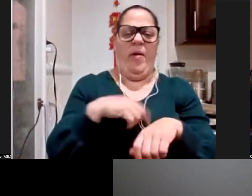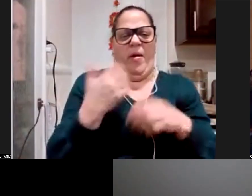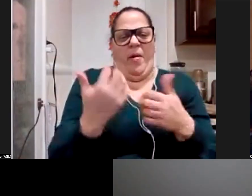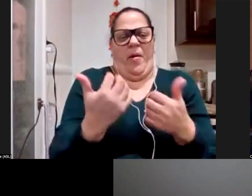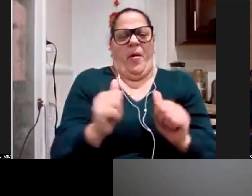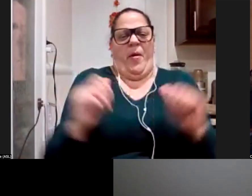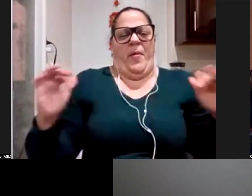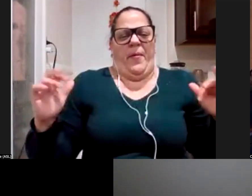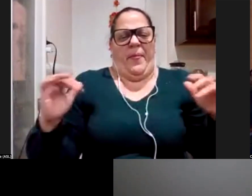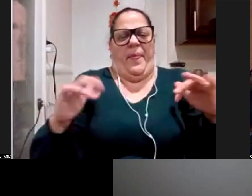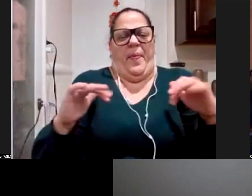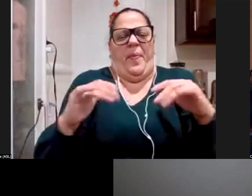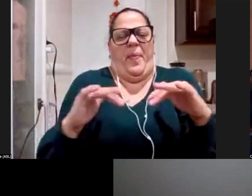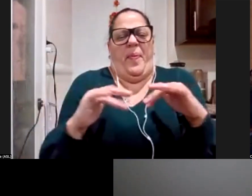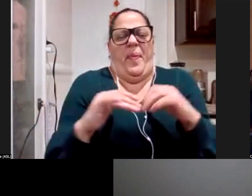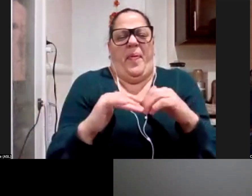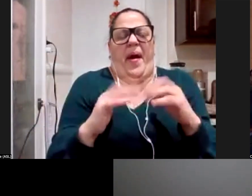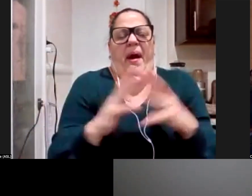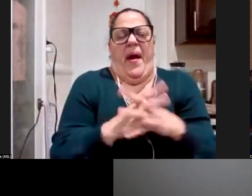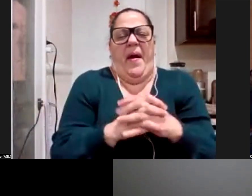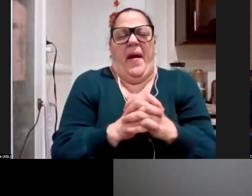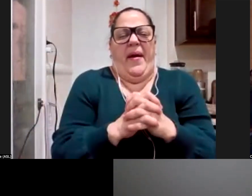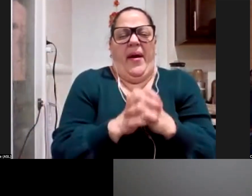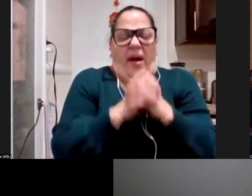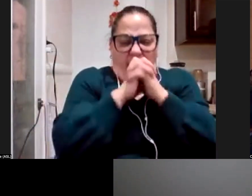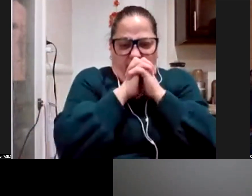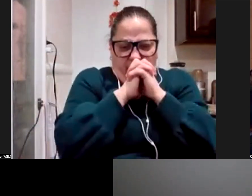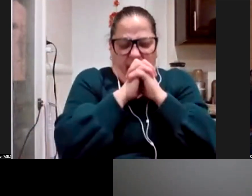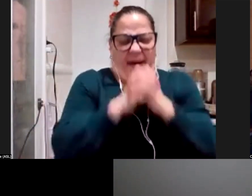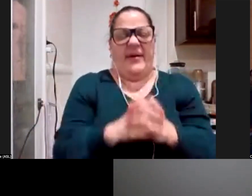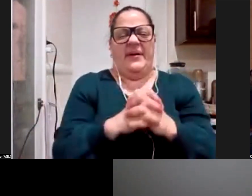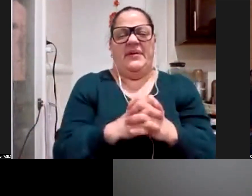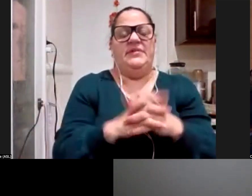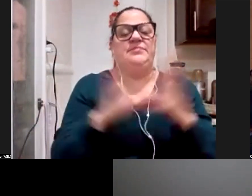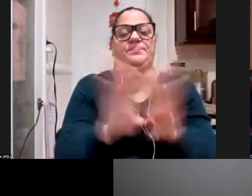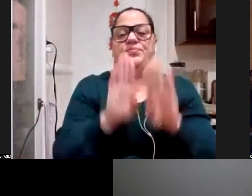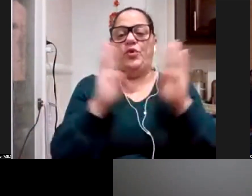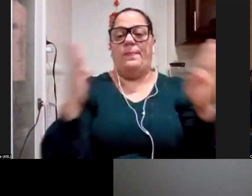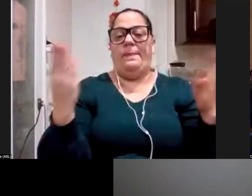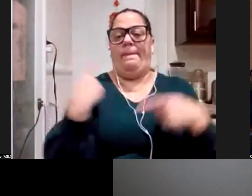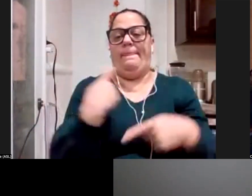together. Um let's see. There's something else. Okay. Did you put Okay. Opening days and hours of